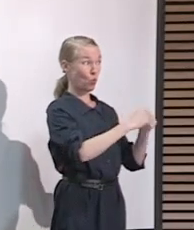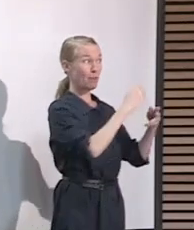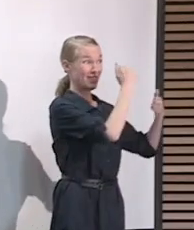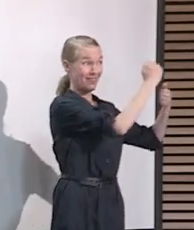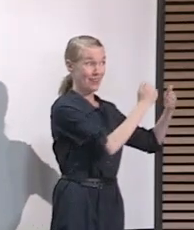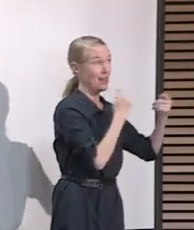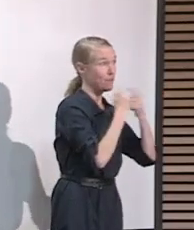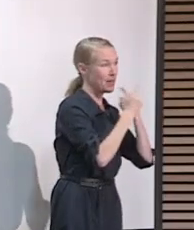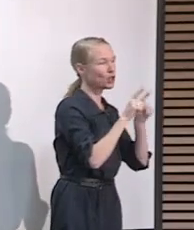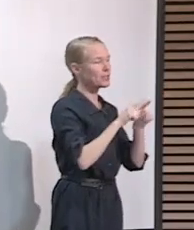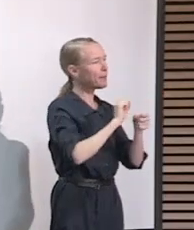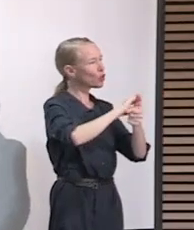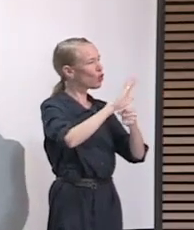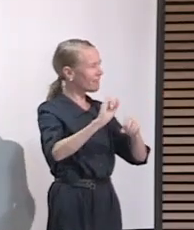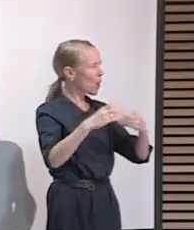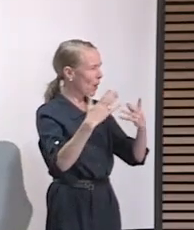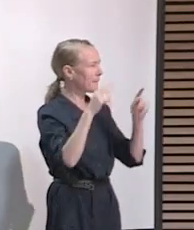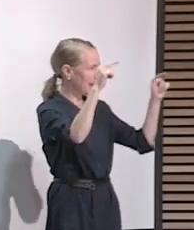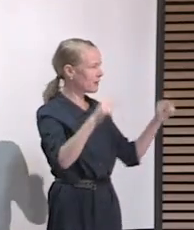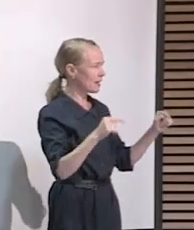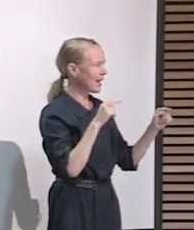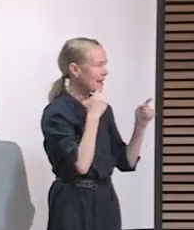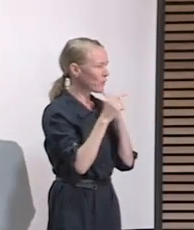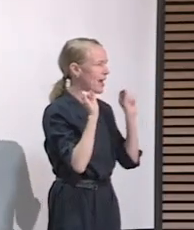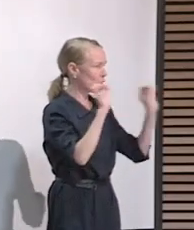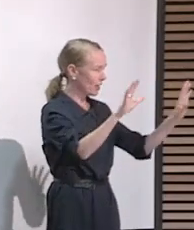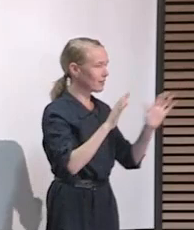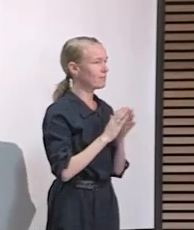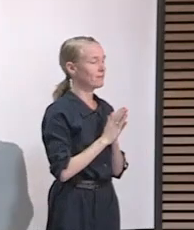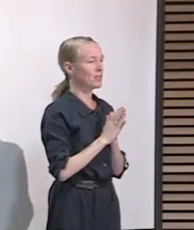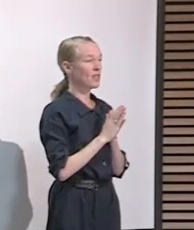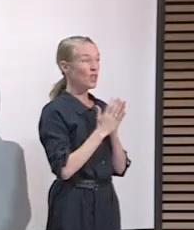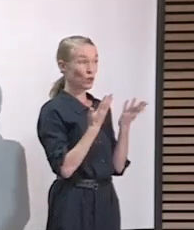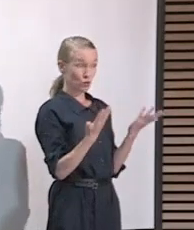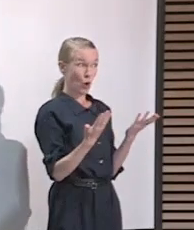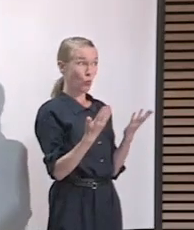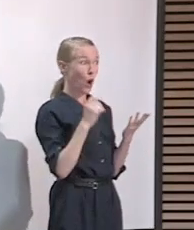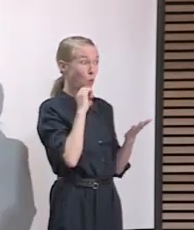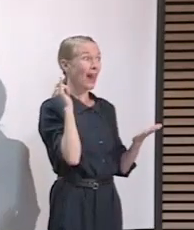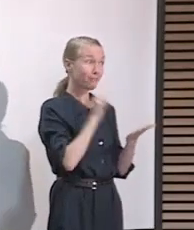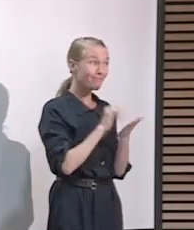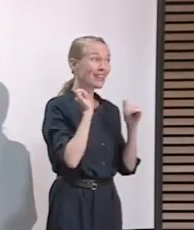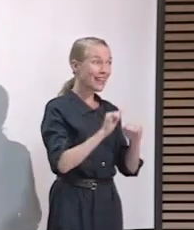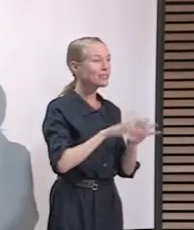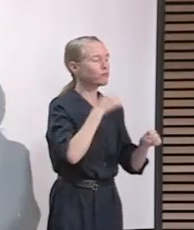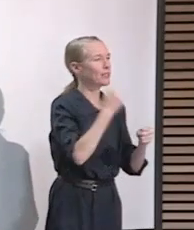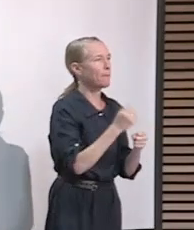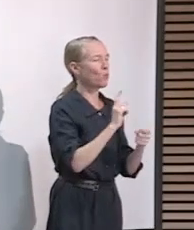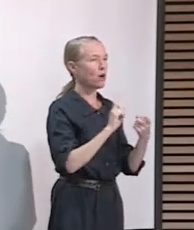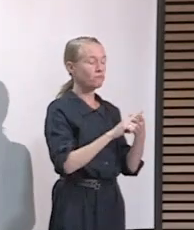application process, that's on the Ministry of Health and the COVID-19 website. So the sorts of situations and the team are